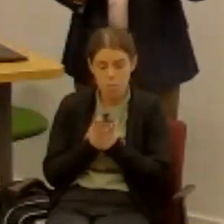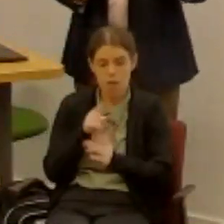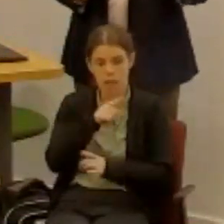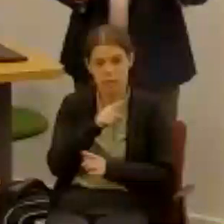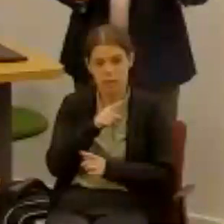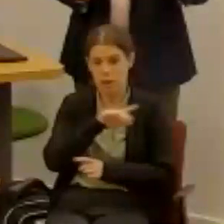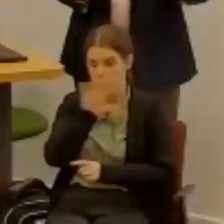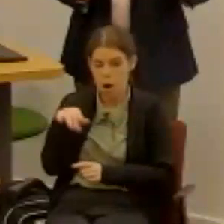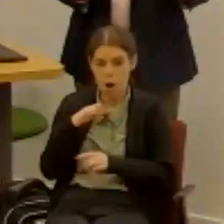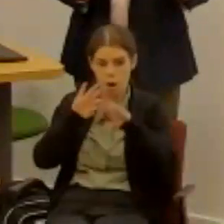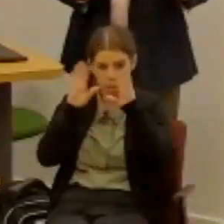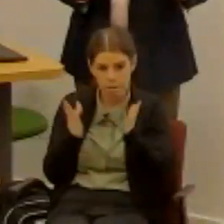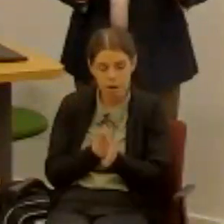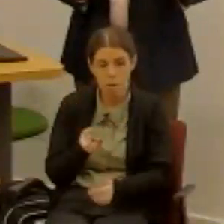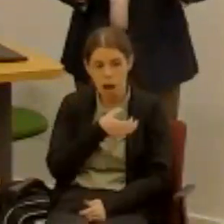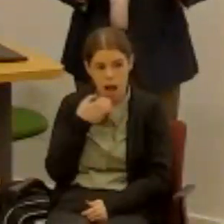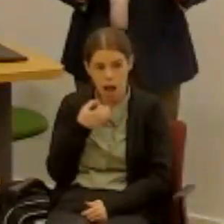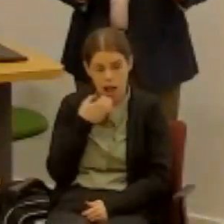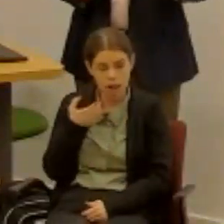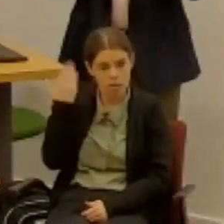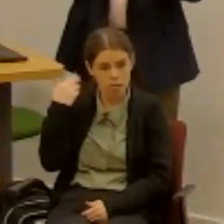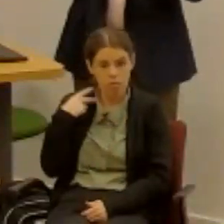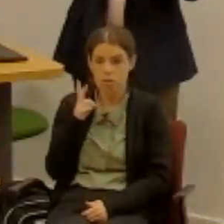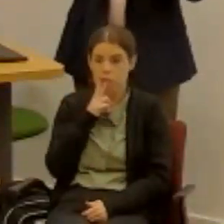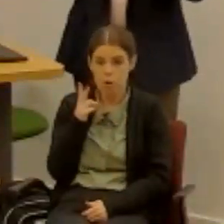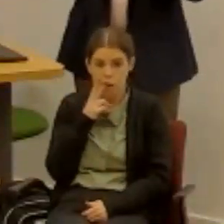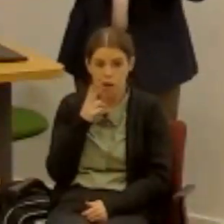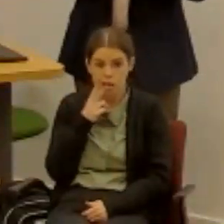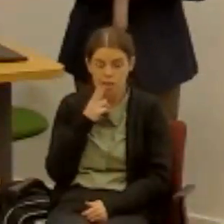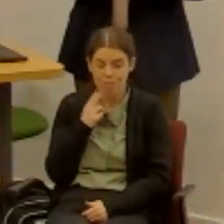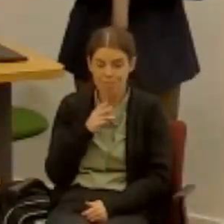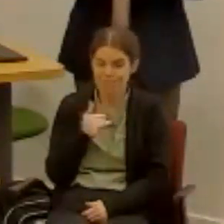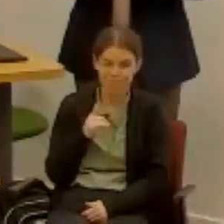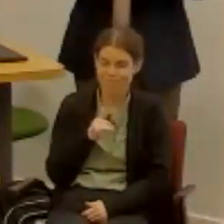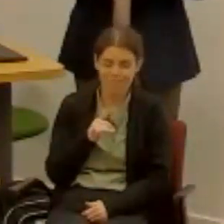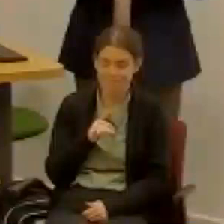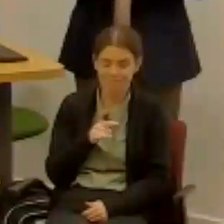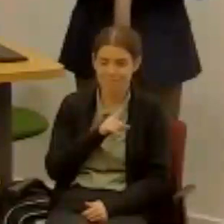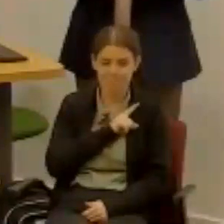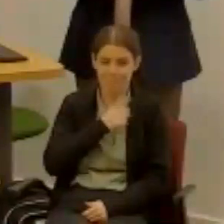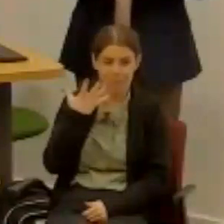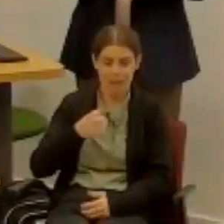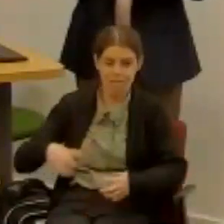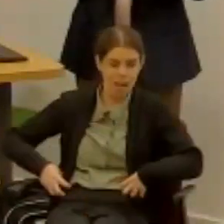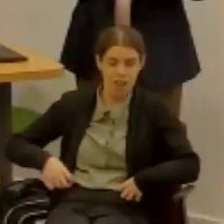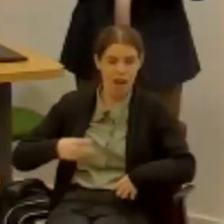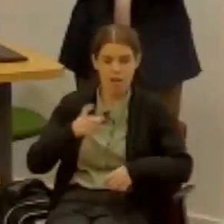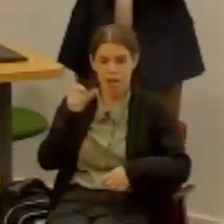All our former footballers’ alcoholics this book, like chimneys, but probably not because little like lung cancer. So, they're probably not smoking.